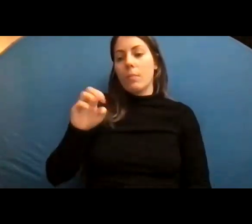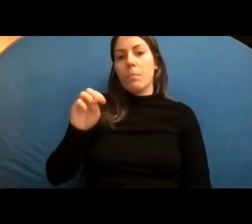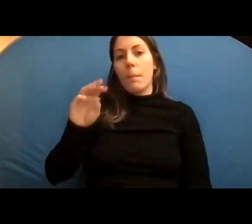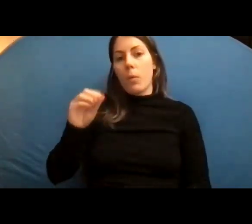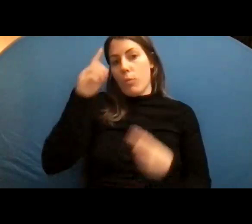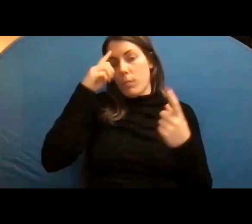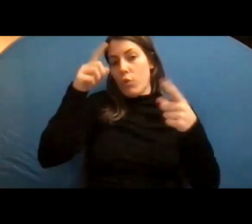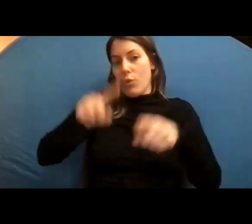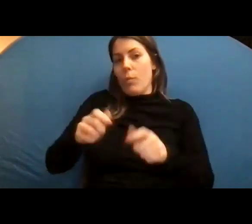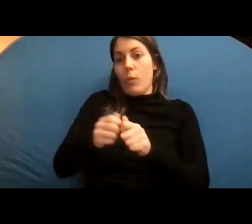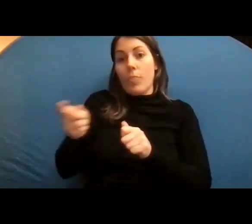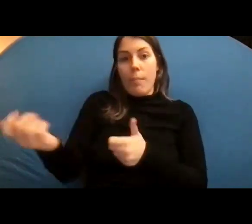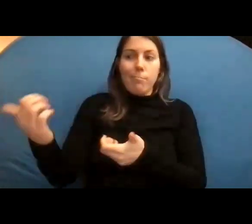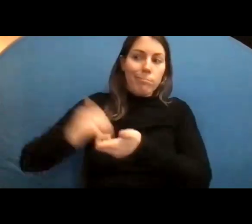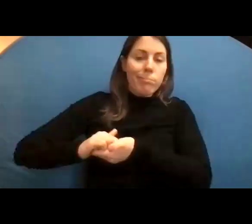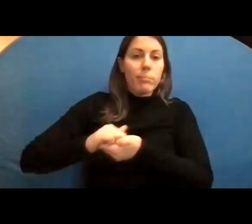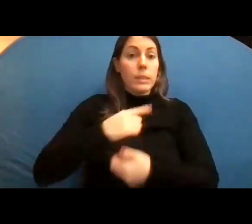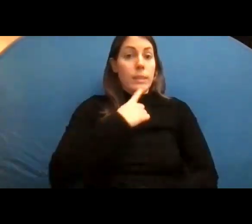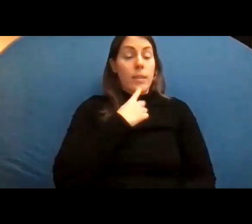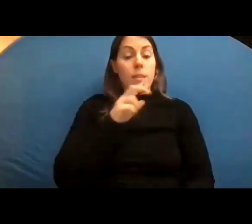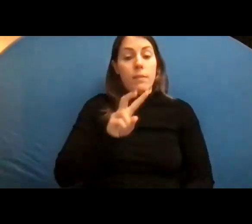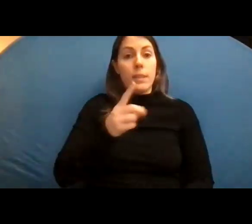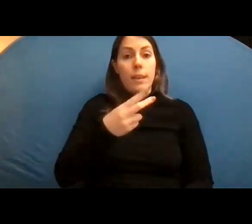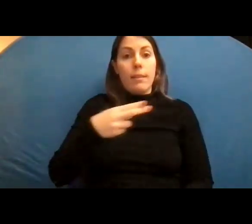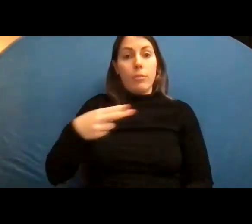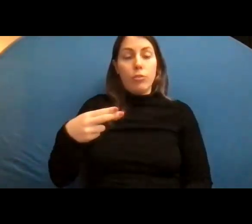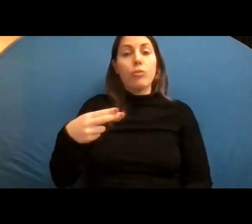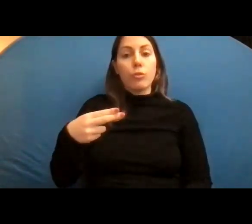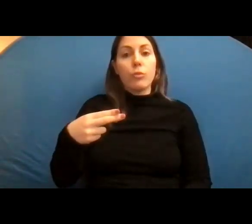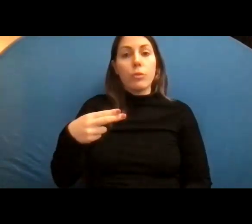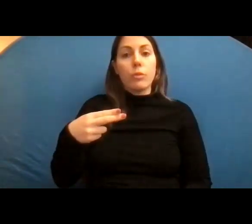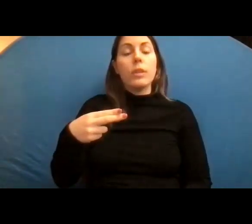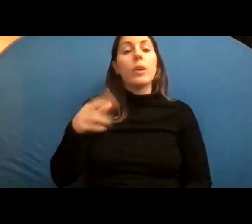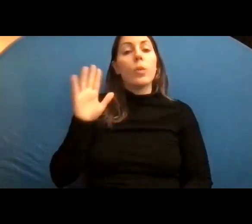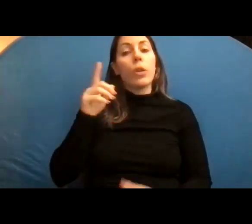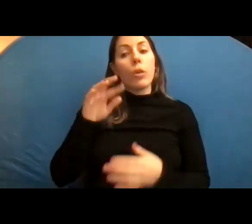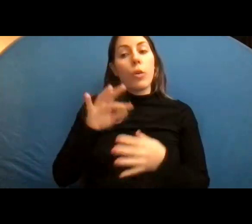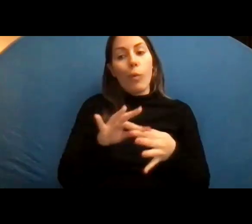memorandum with them, an